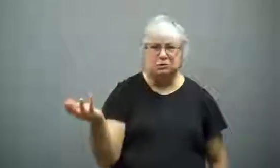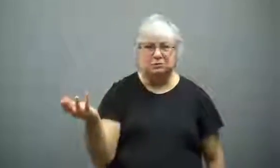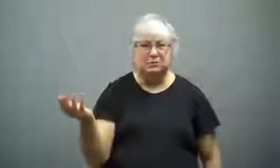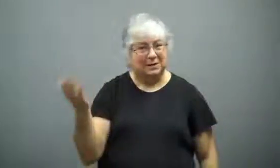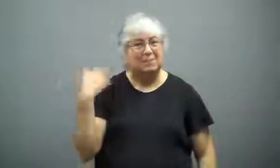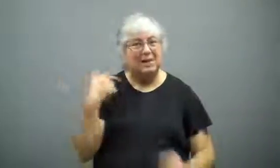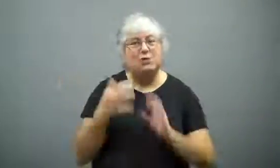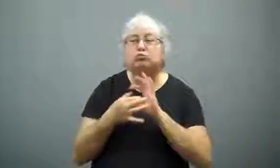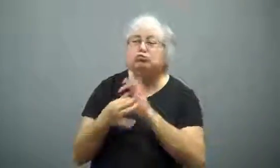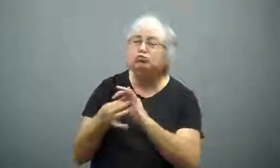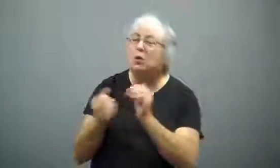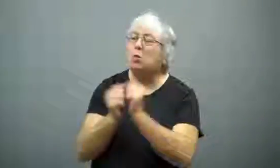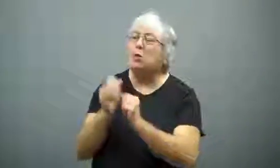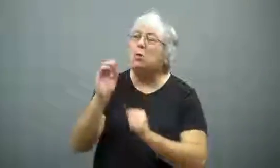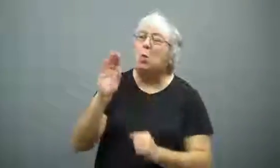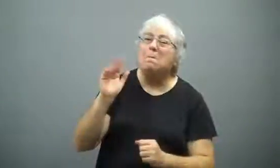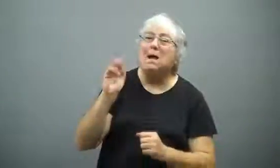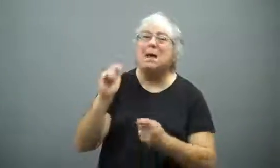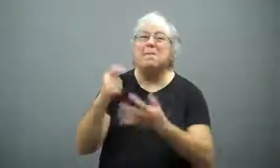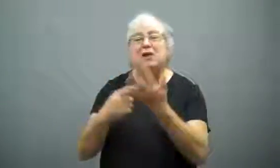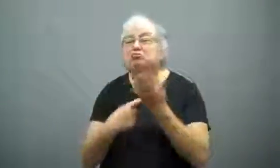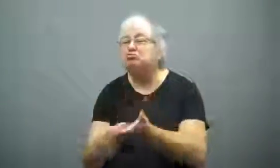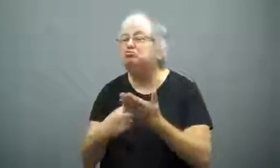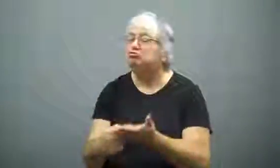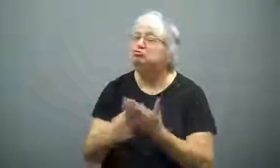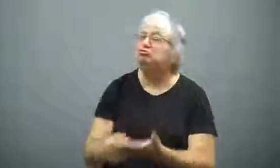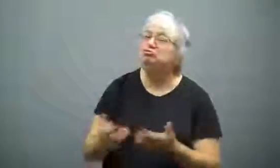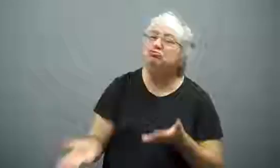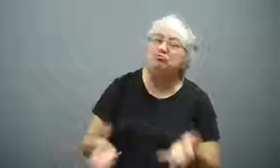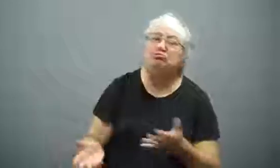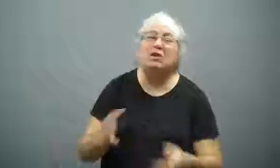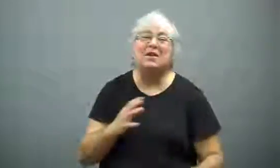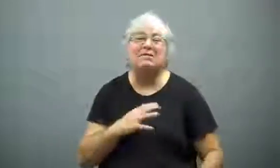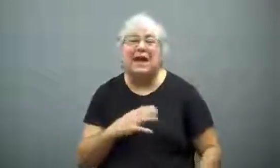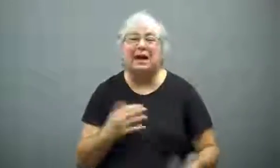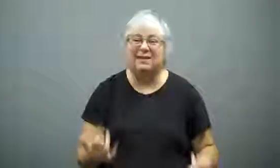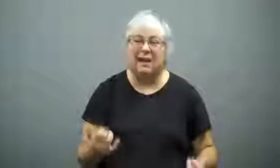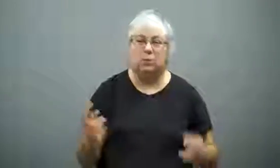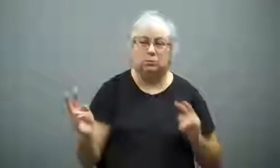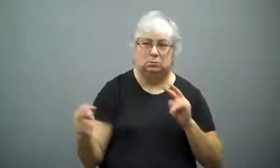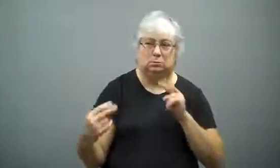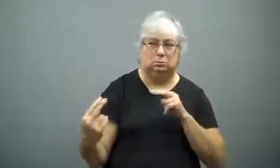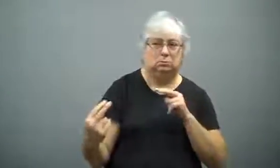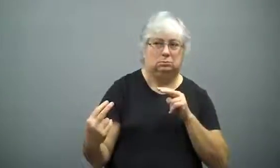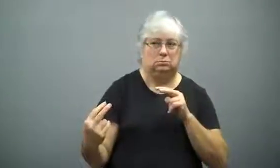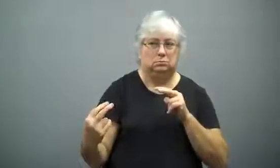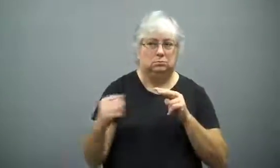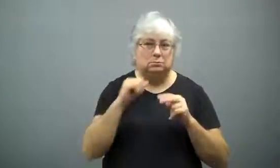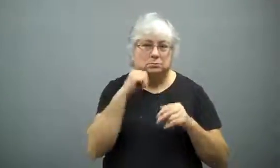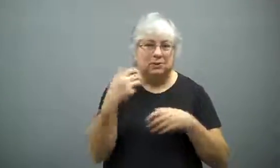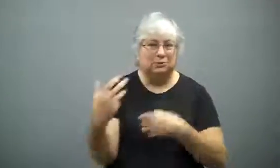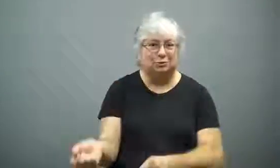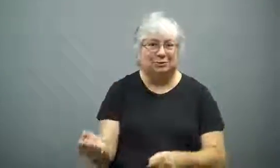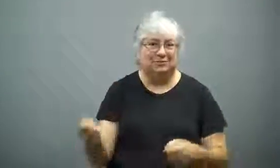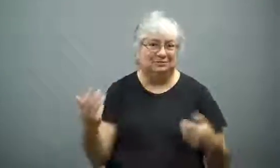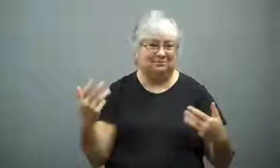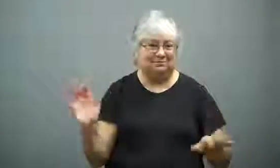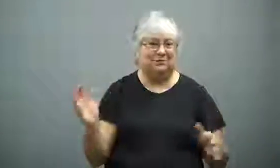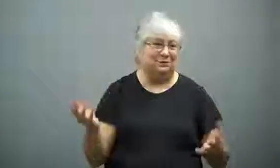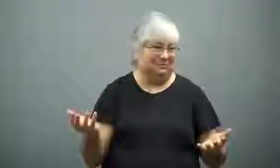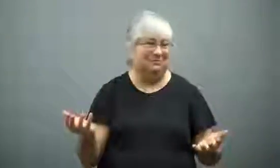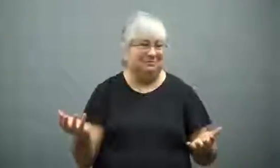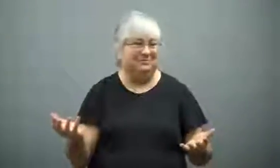They had been friendly with Obama, and now were suspicious of him.